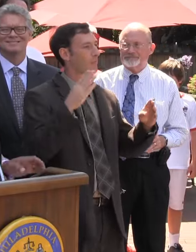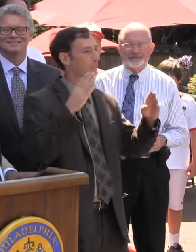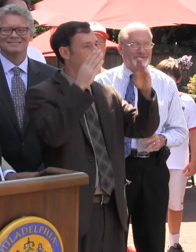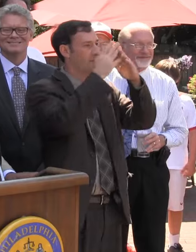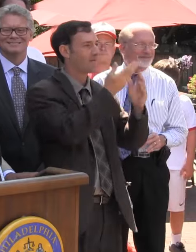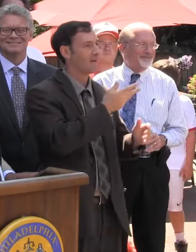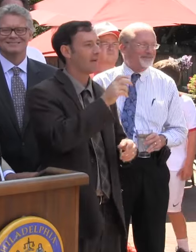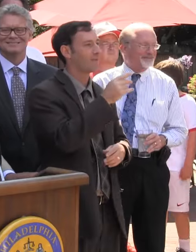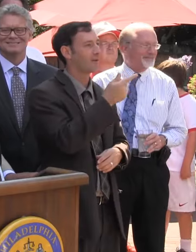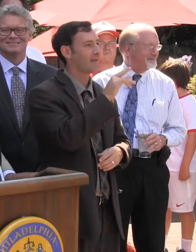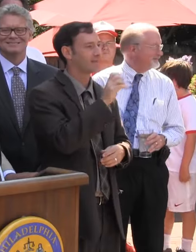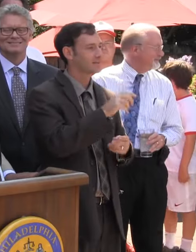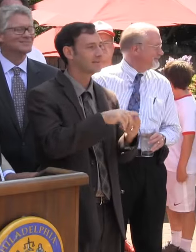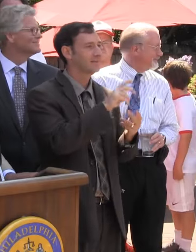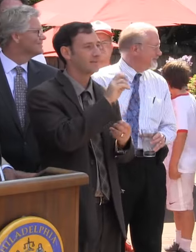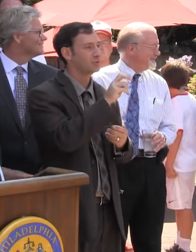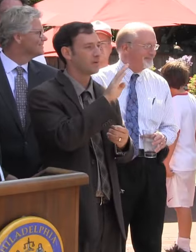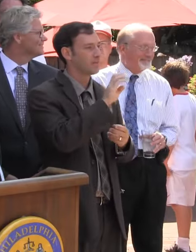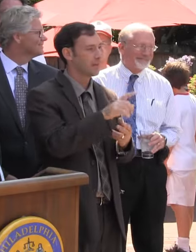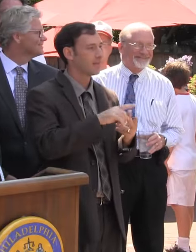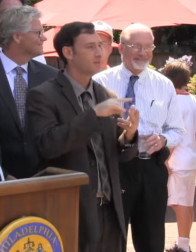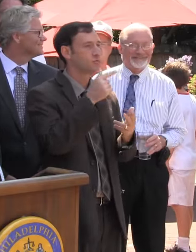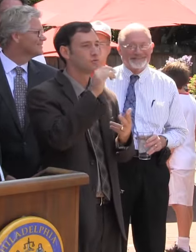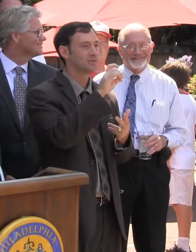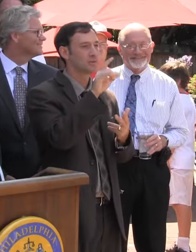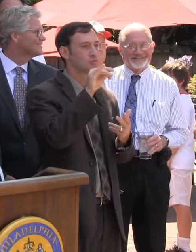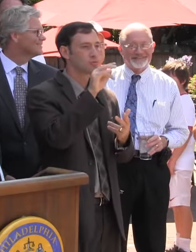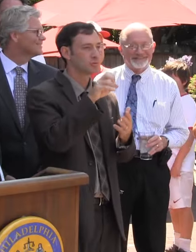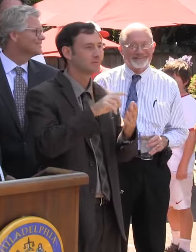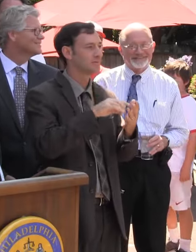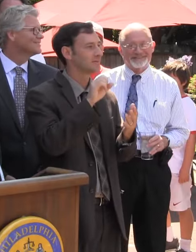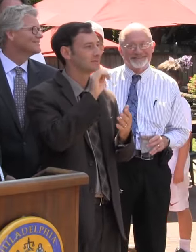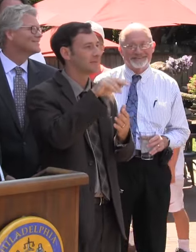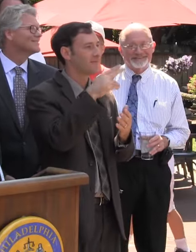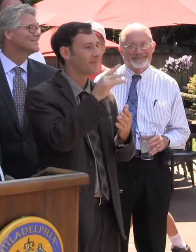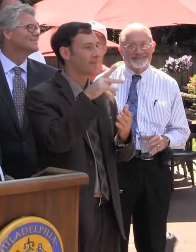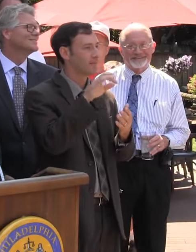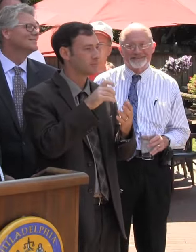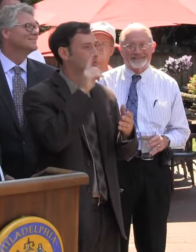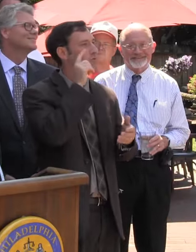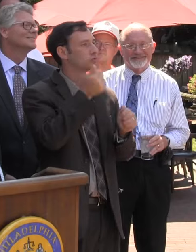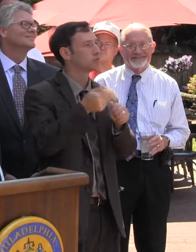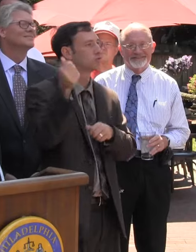Gillison, Desiree Peterkin-Bell, Jezelle Jones, Sam Phillips, and Chief Inspector Joe Sullivan